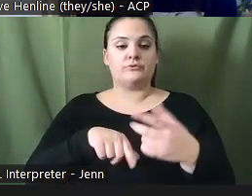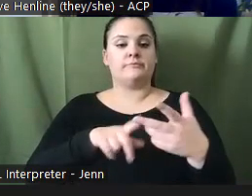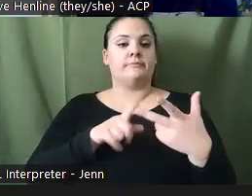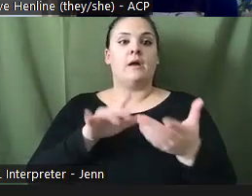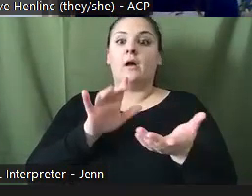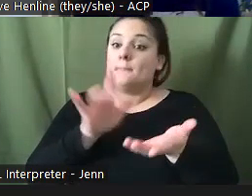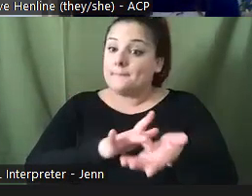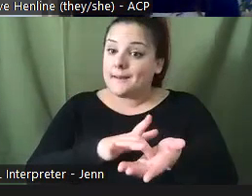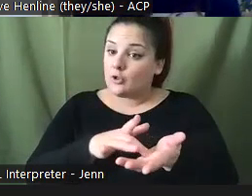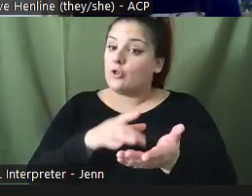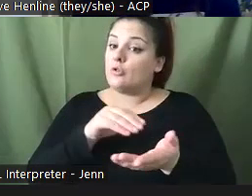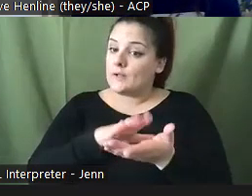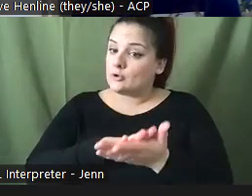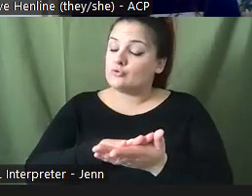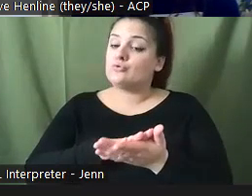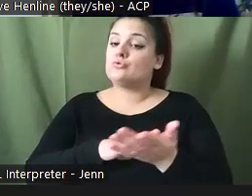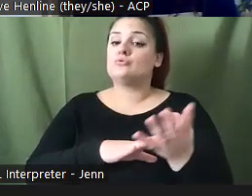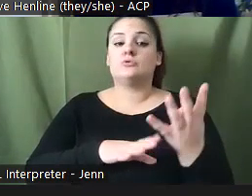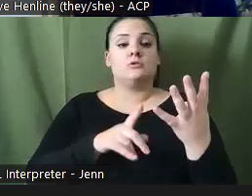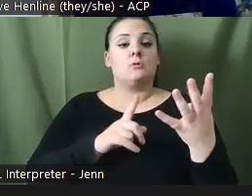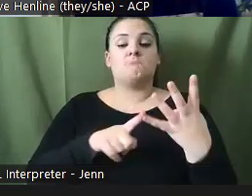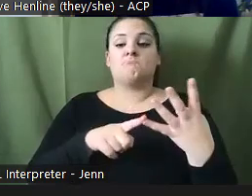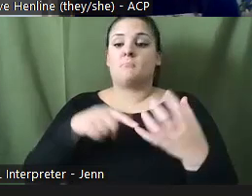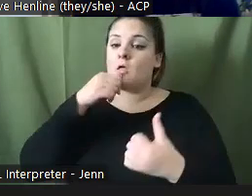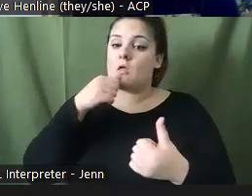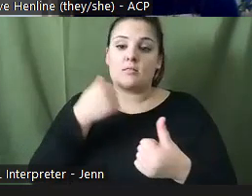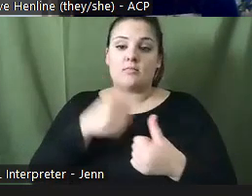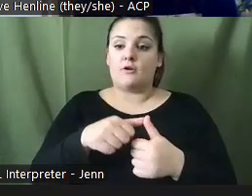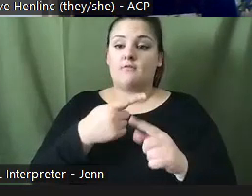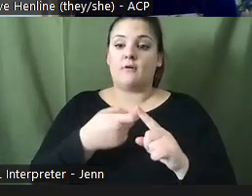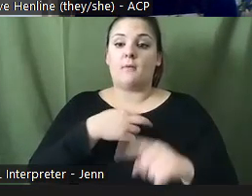perhaps a letter written by a religious official, if you're if you're speaking to